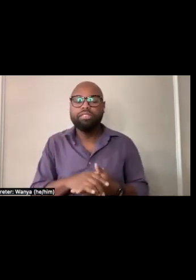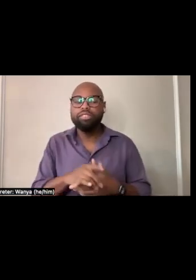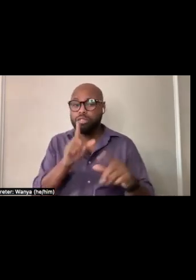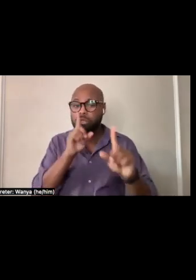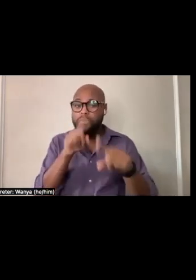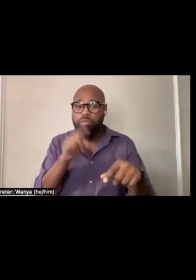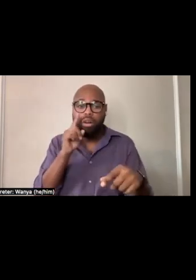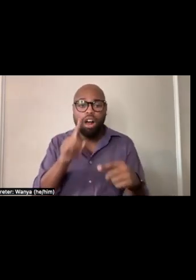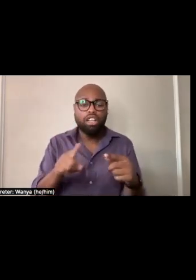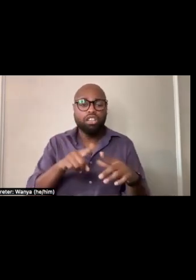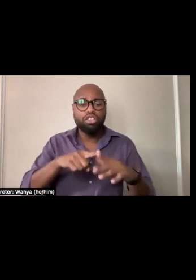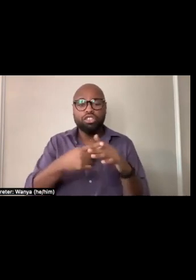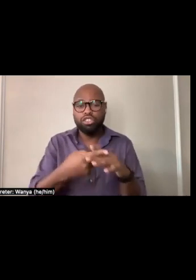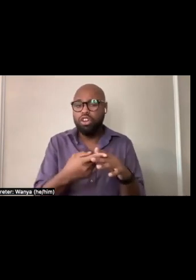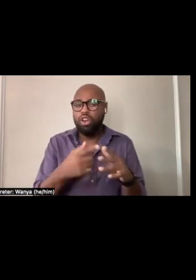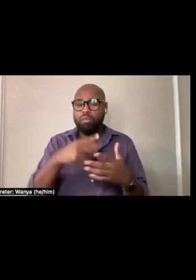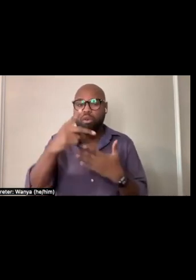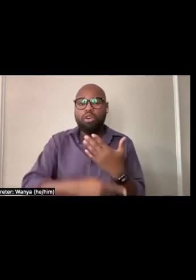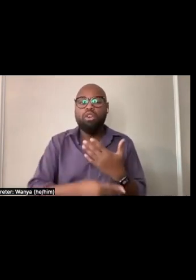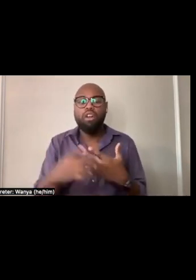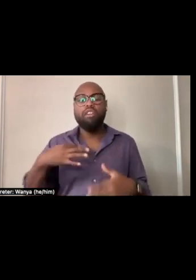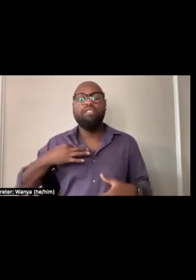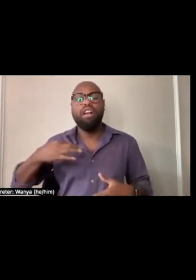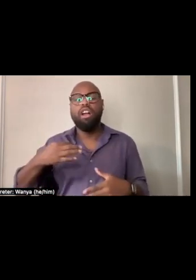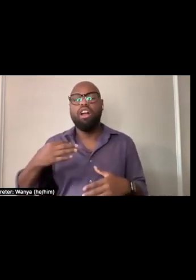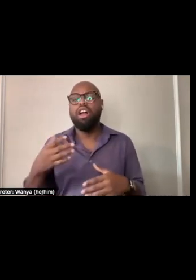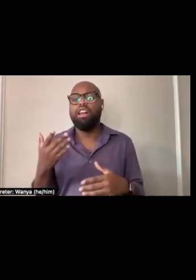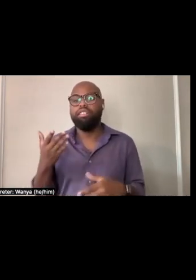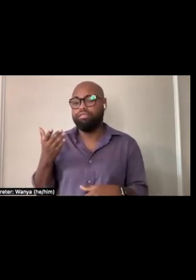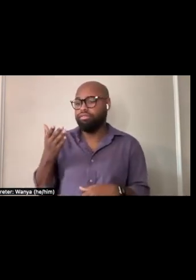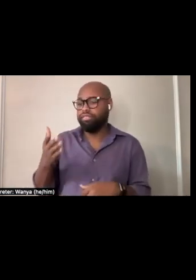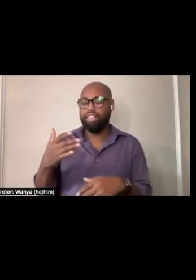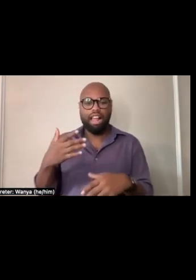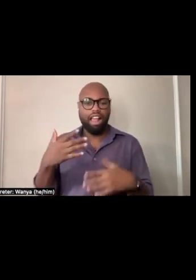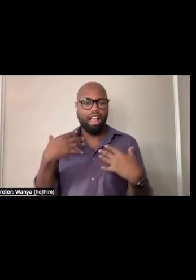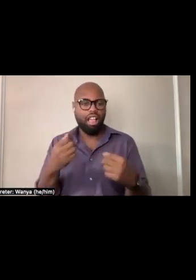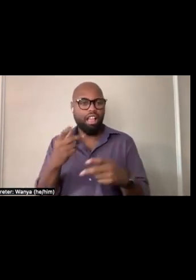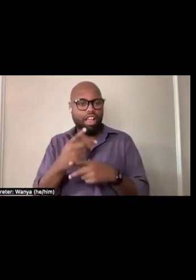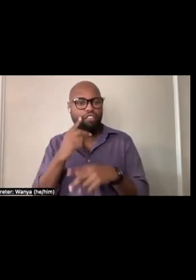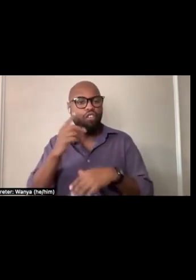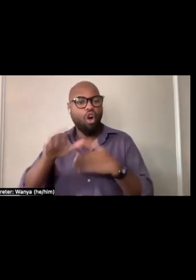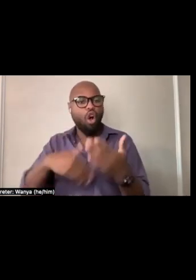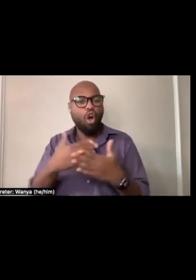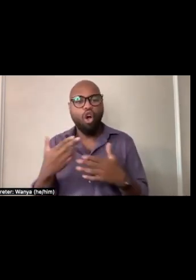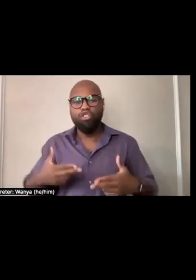voluntary onsite healthcare for all the residents. And I think really notably in terms